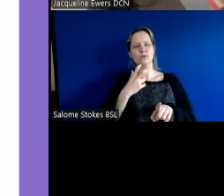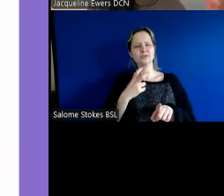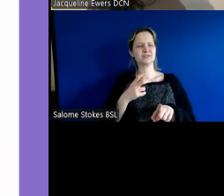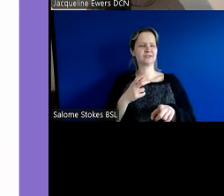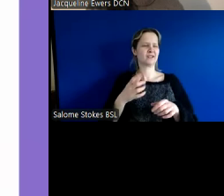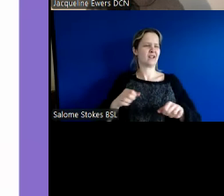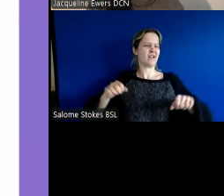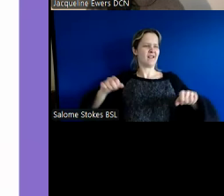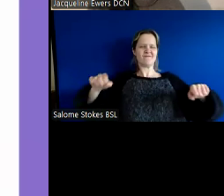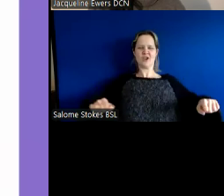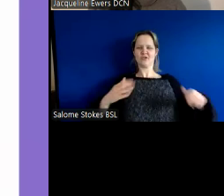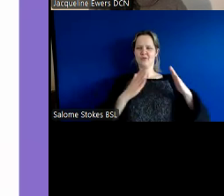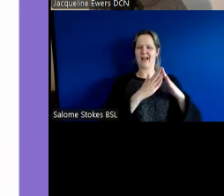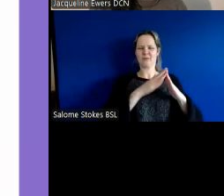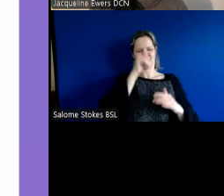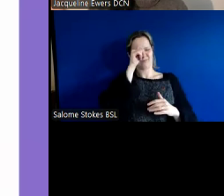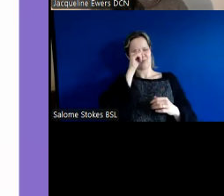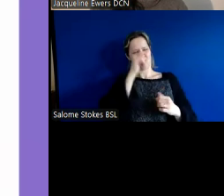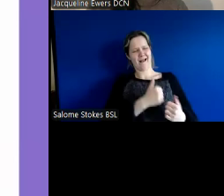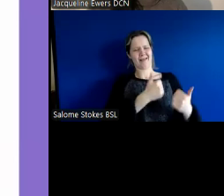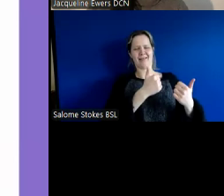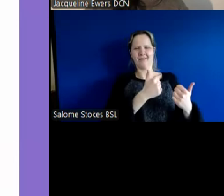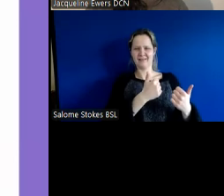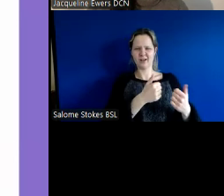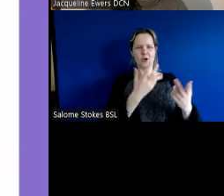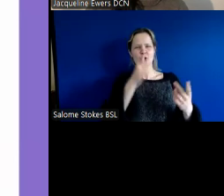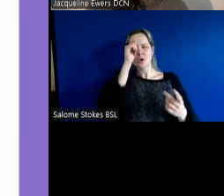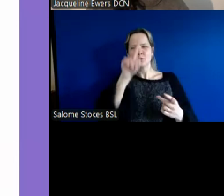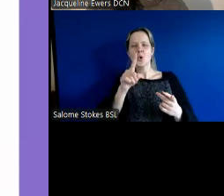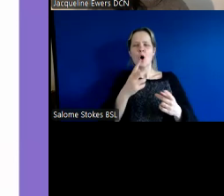that's really familiar to you, or that old coat that you really love,